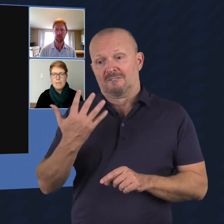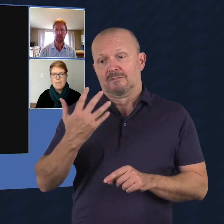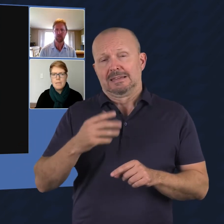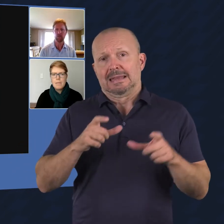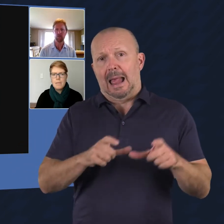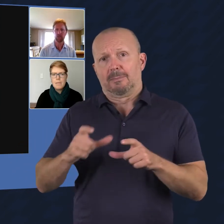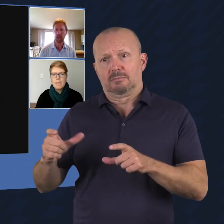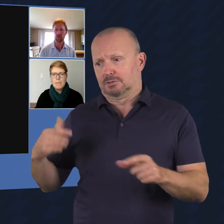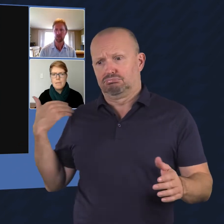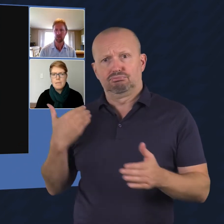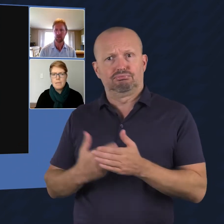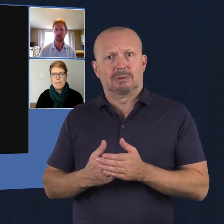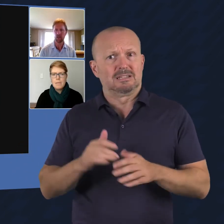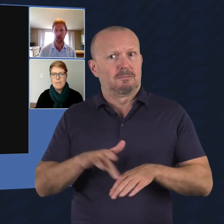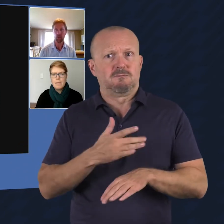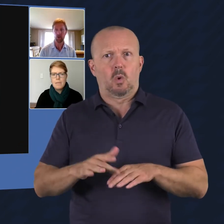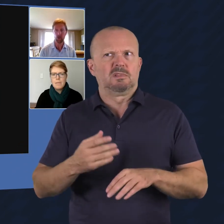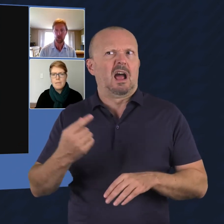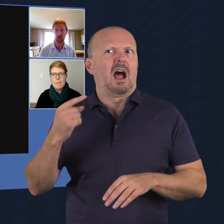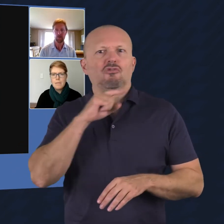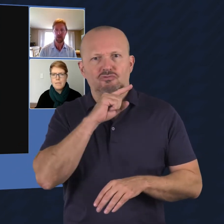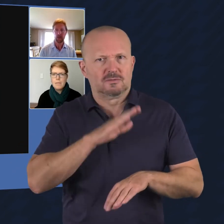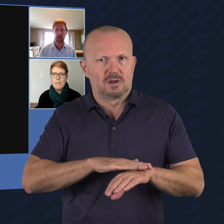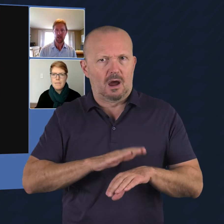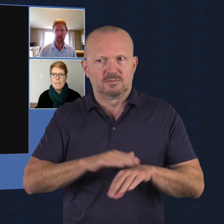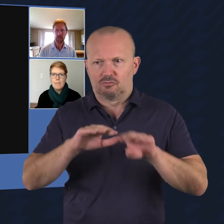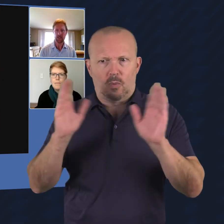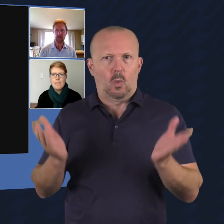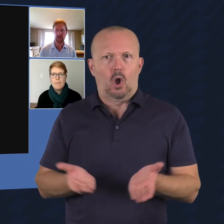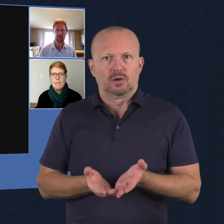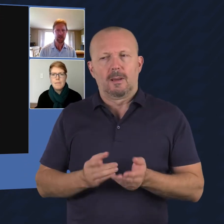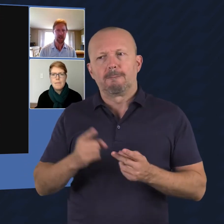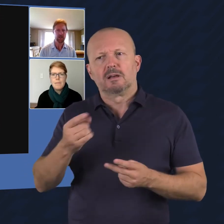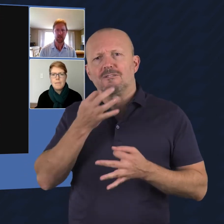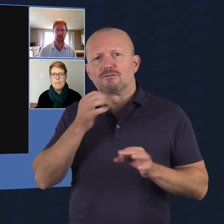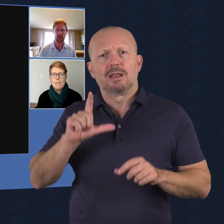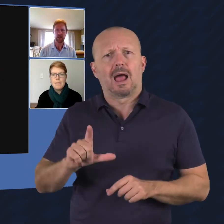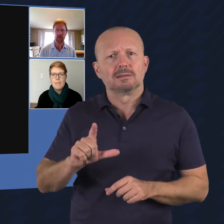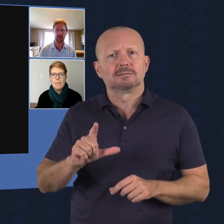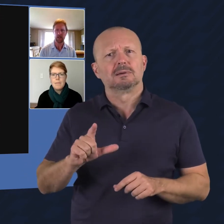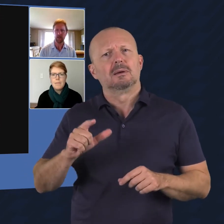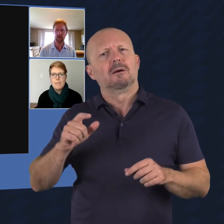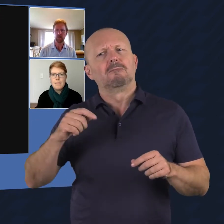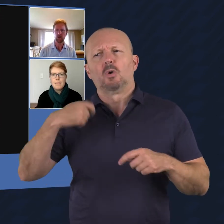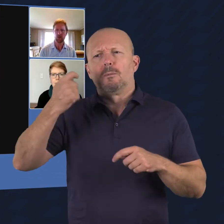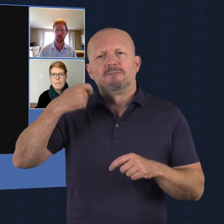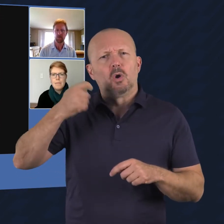and performed hundreds of gigs around the world, as well as undertaking freelance soundtrack and animation work.